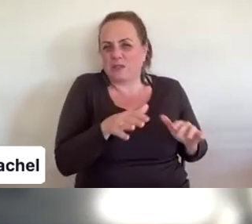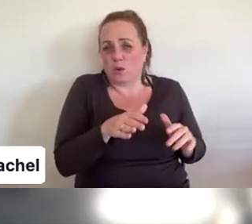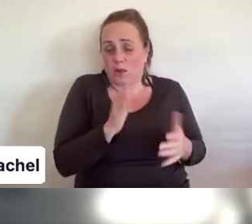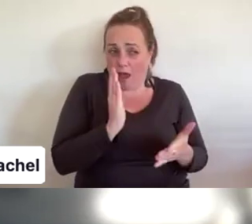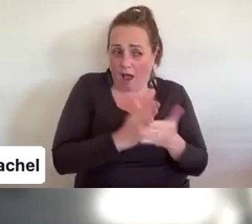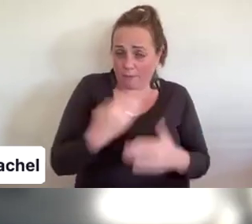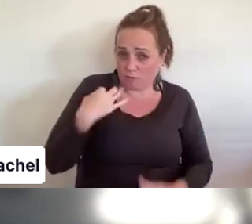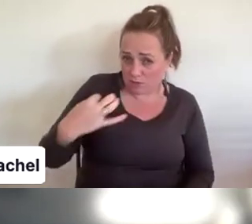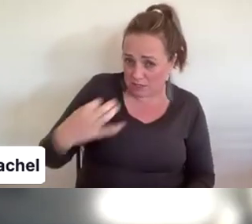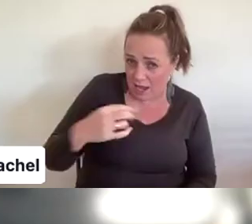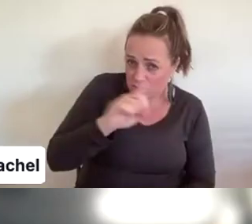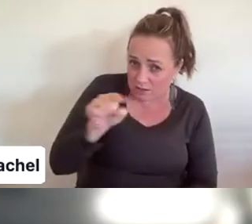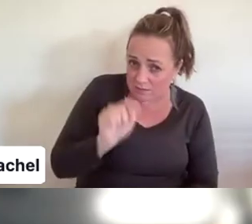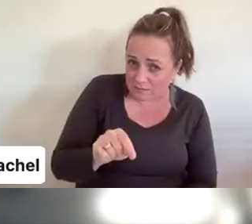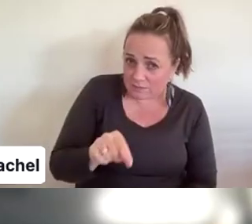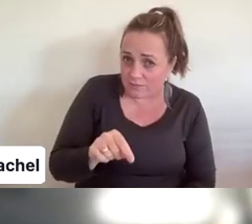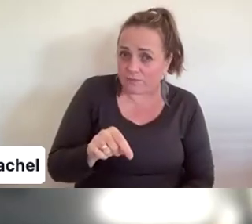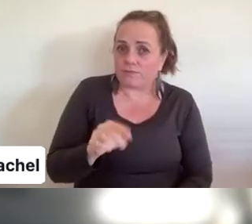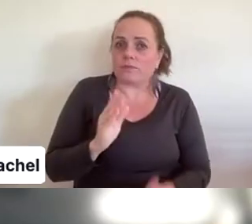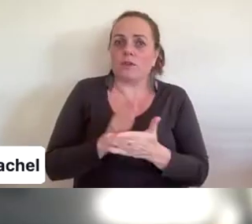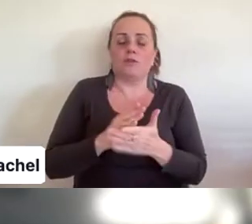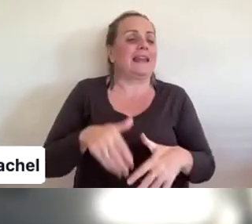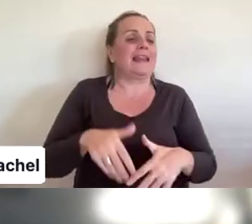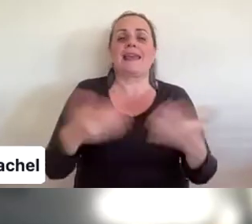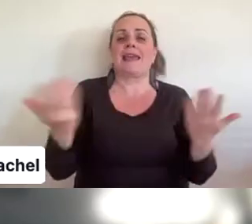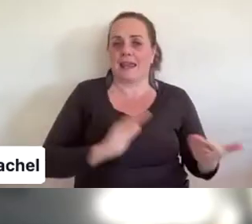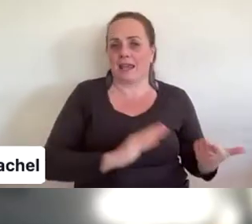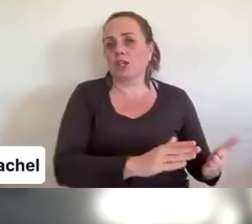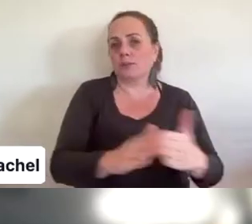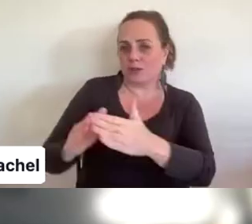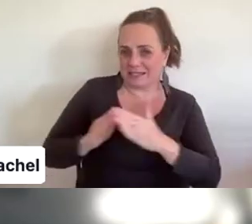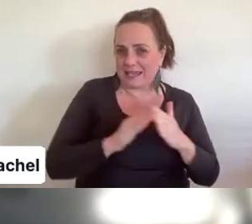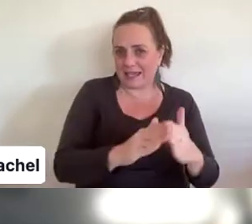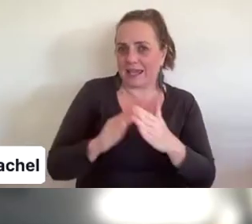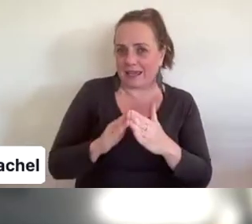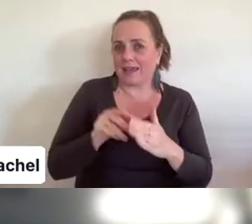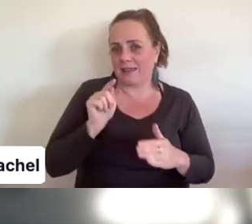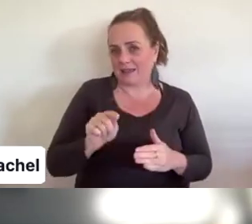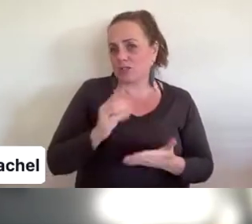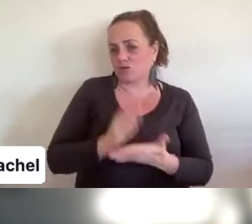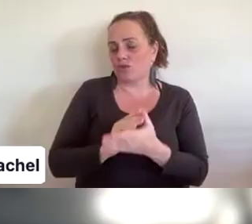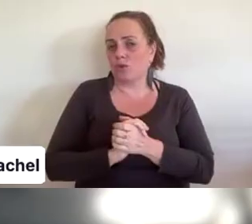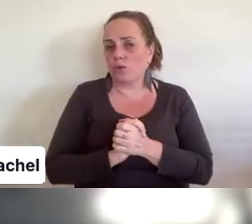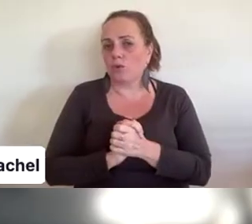of experiences and perspectives in any given community. Finding creative and non Western ways